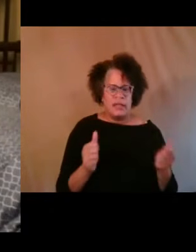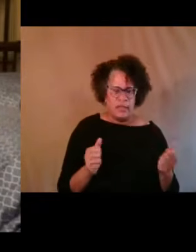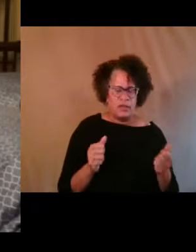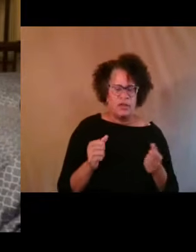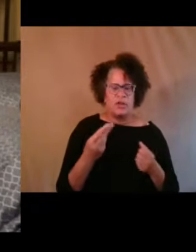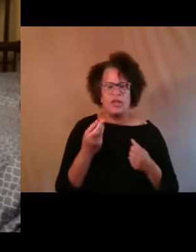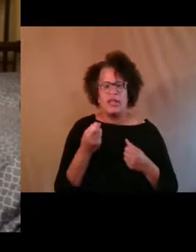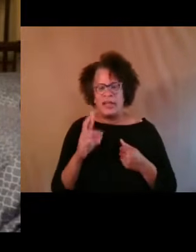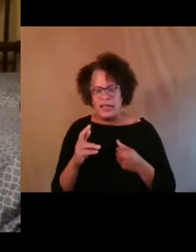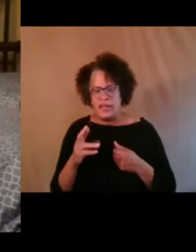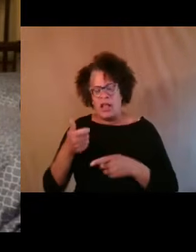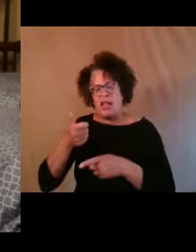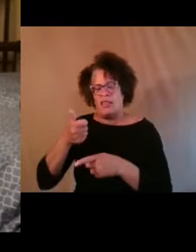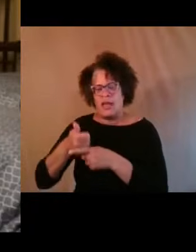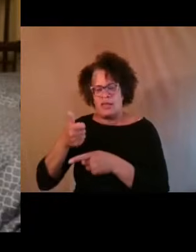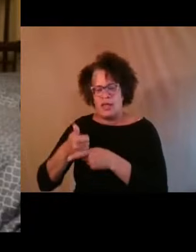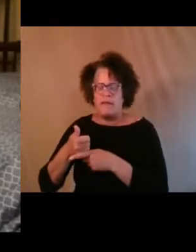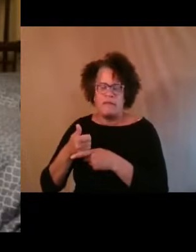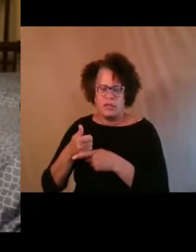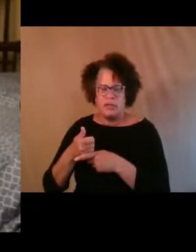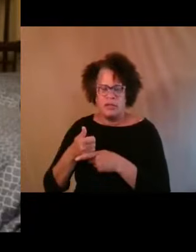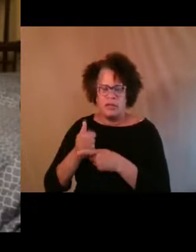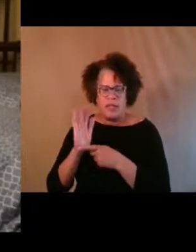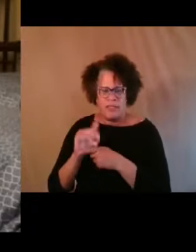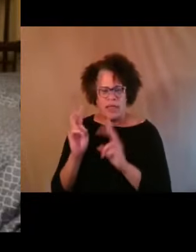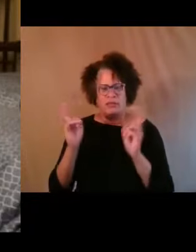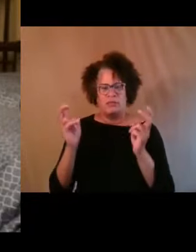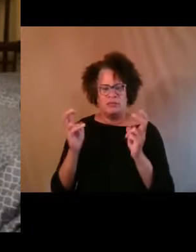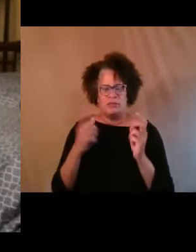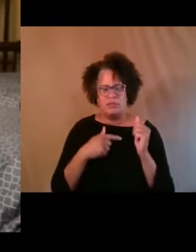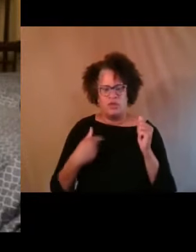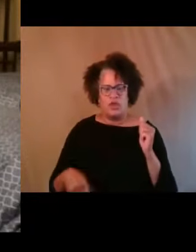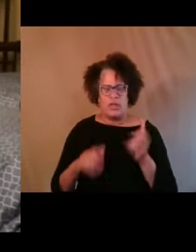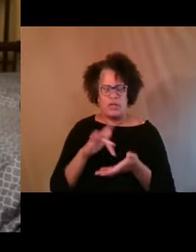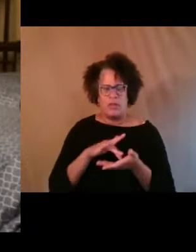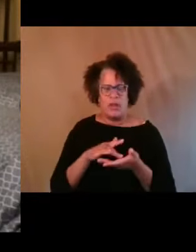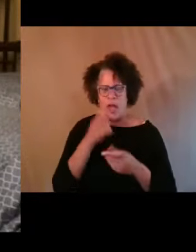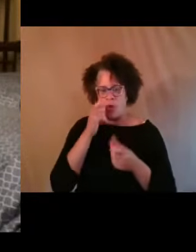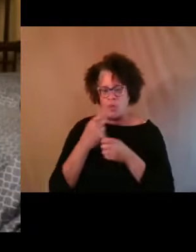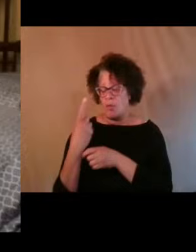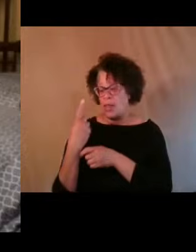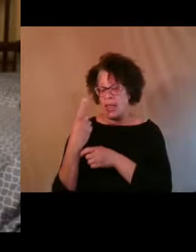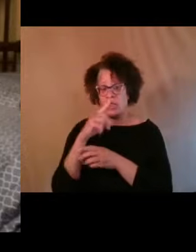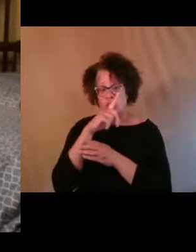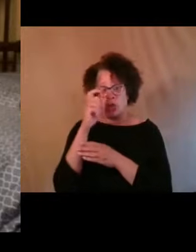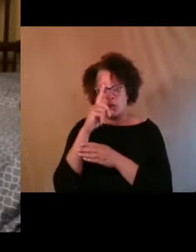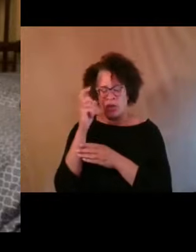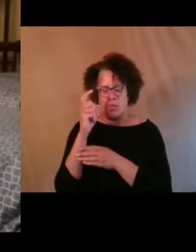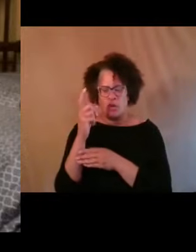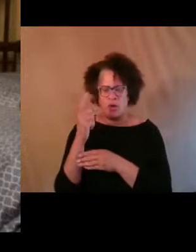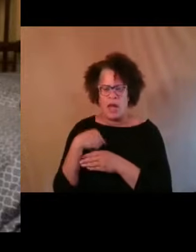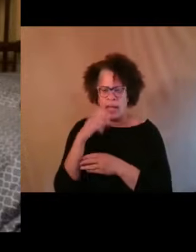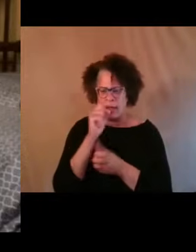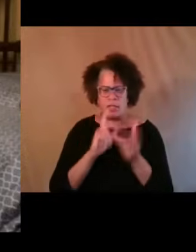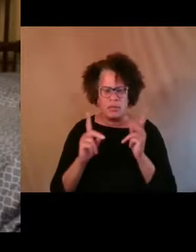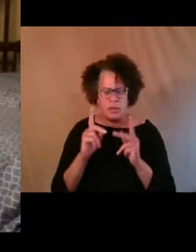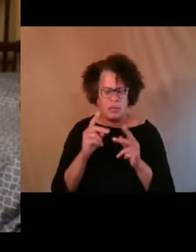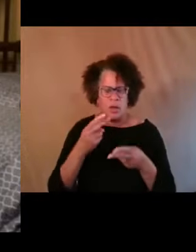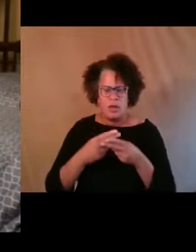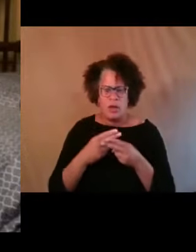And so last summer, I had, I guess, what people might call a nervous breakdown.